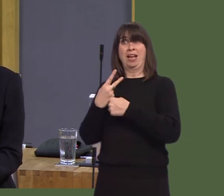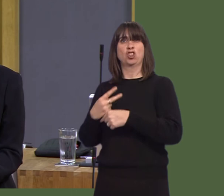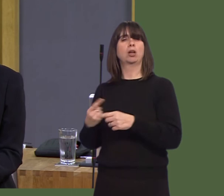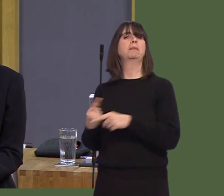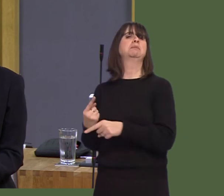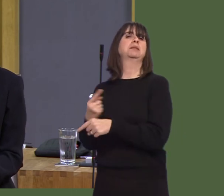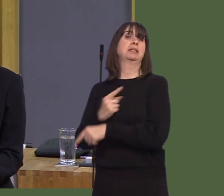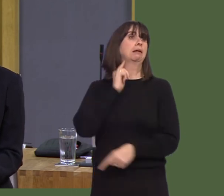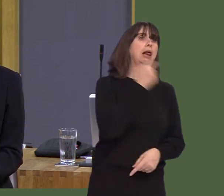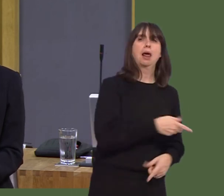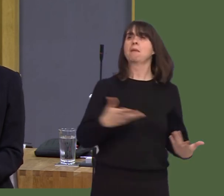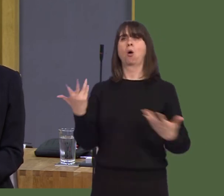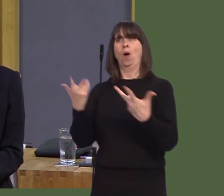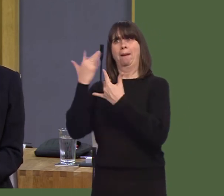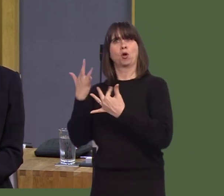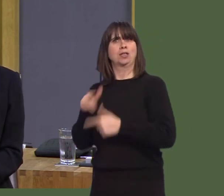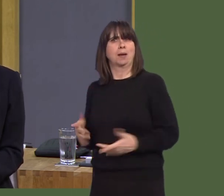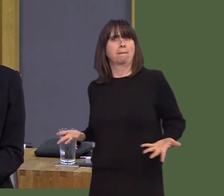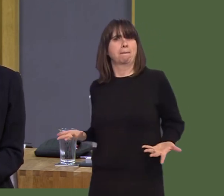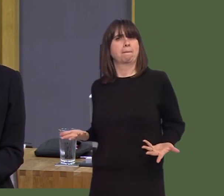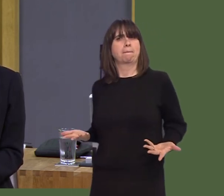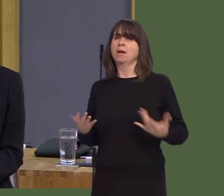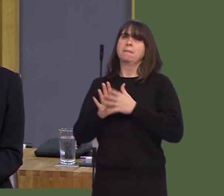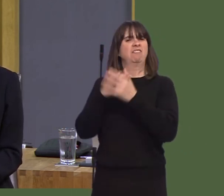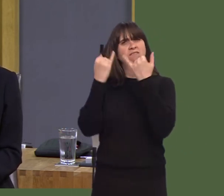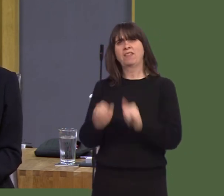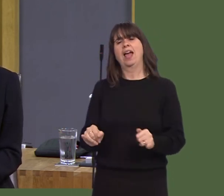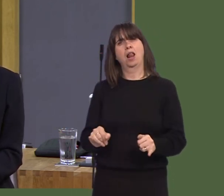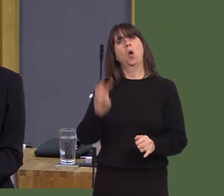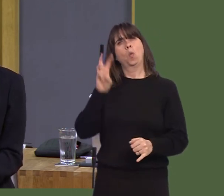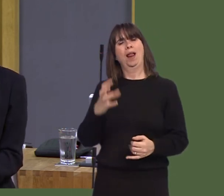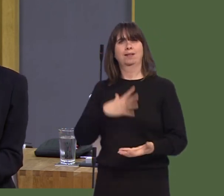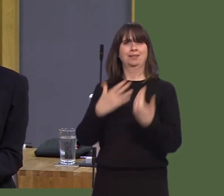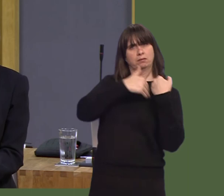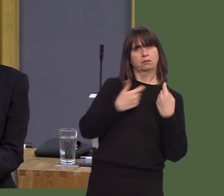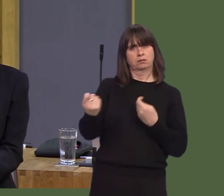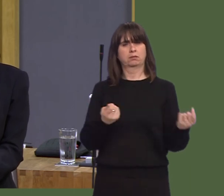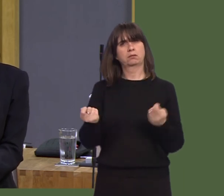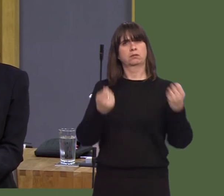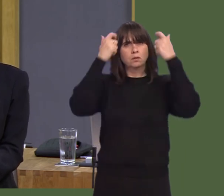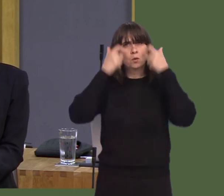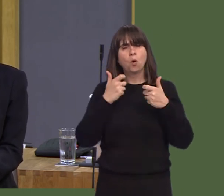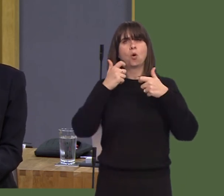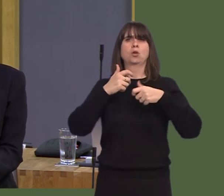two weeks or so ago because of leaked reports? Why don't we have a more open and transparent health system?